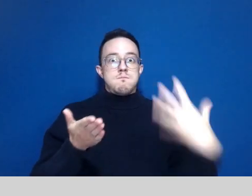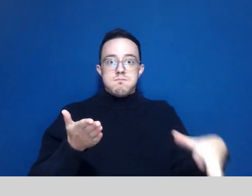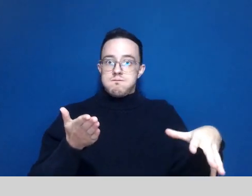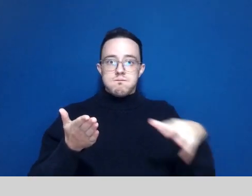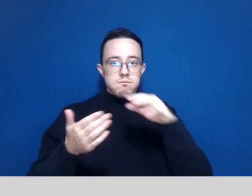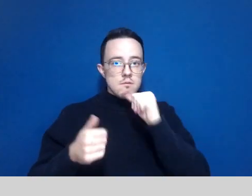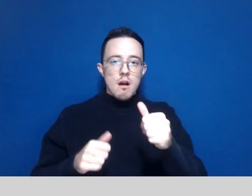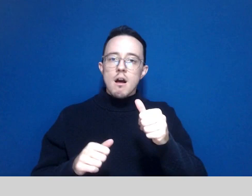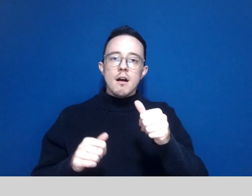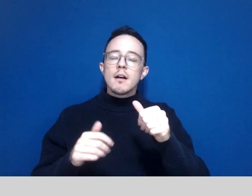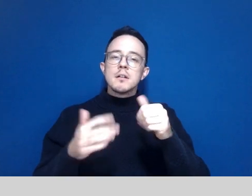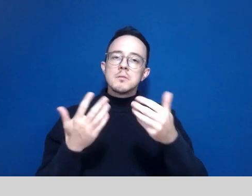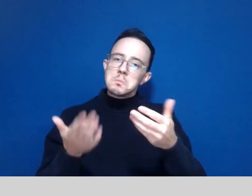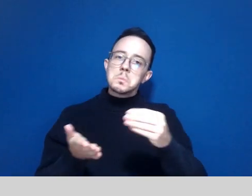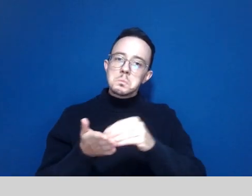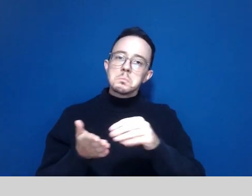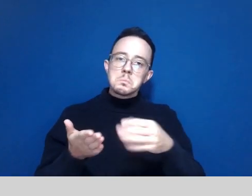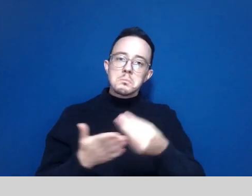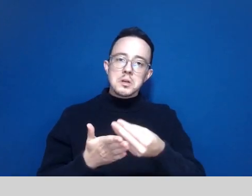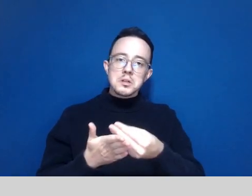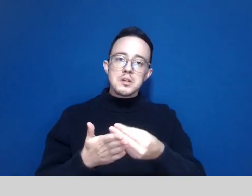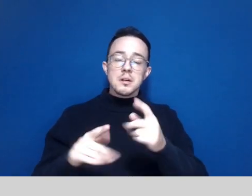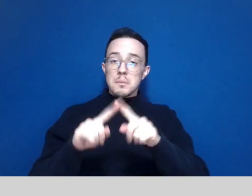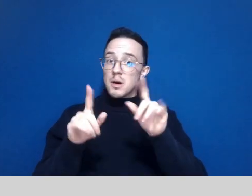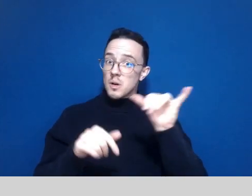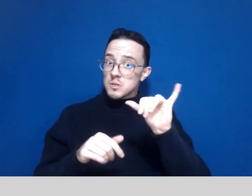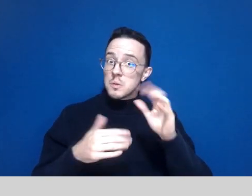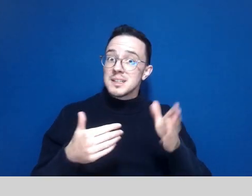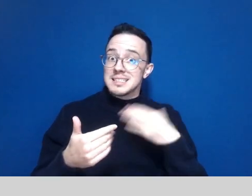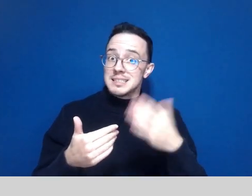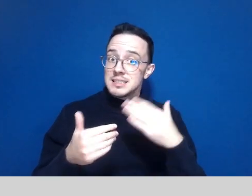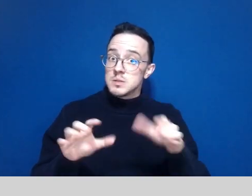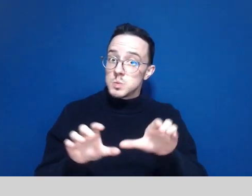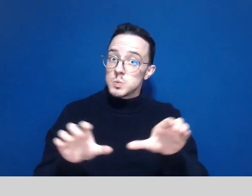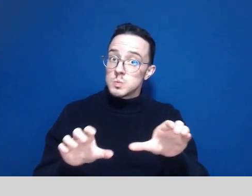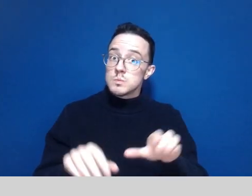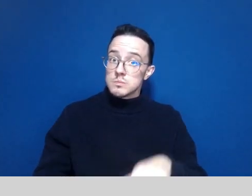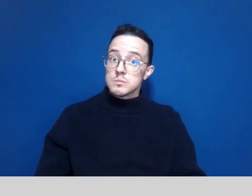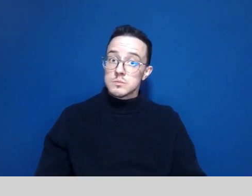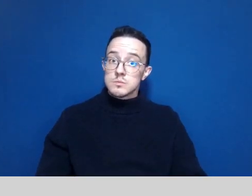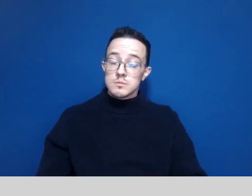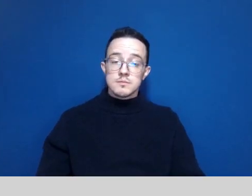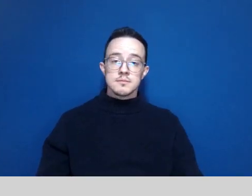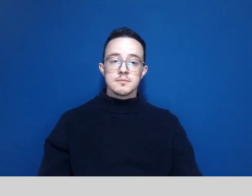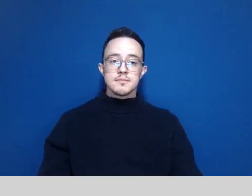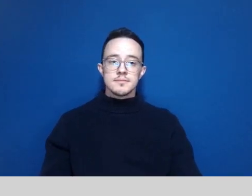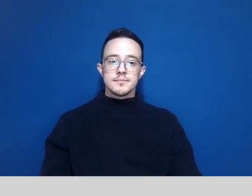but they're also pretty easy to do. However, this talk is called